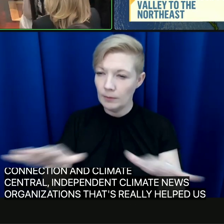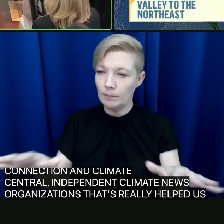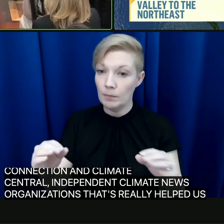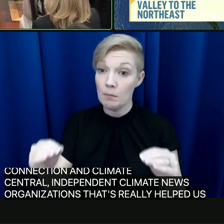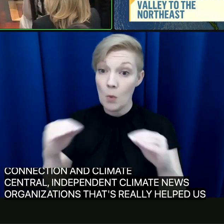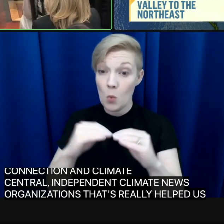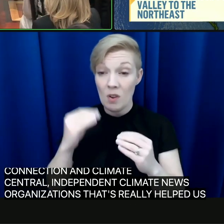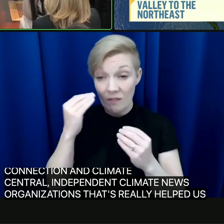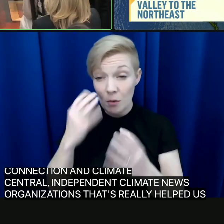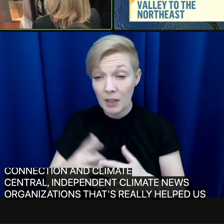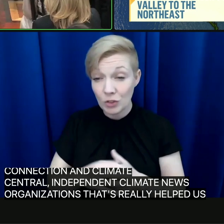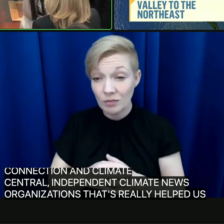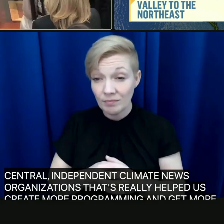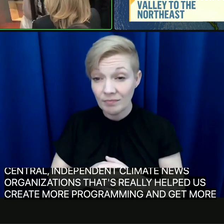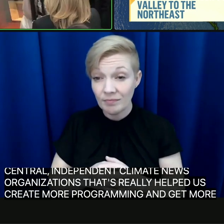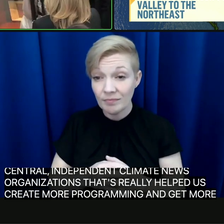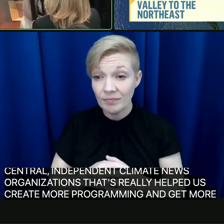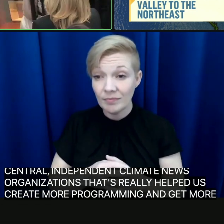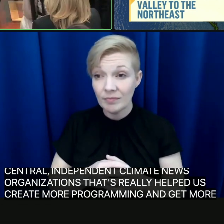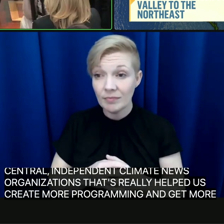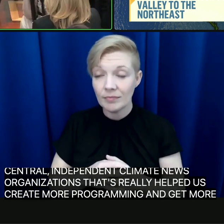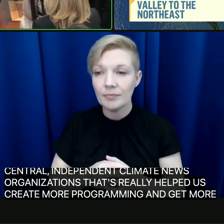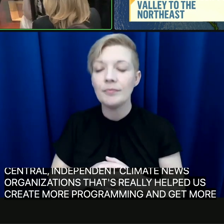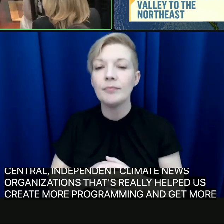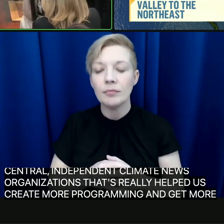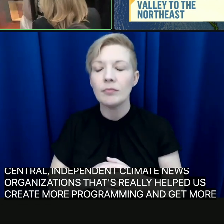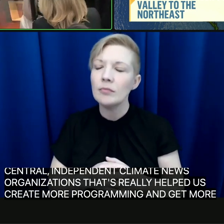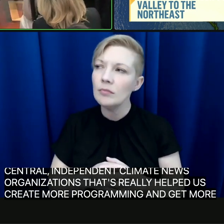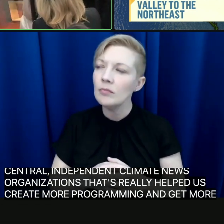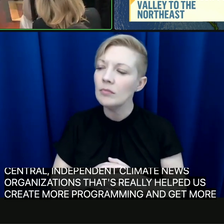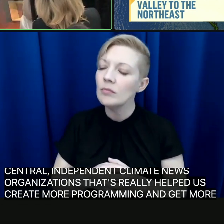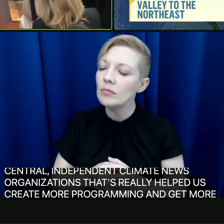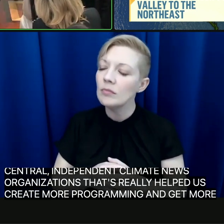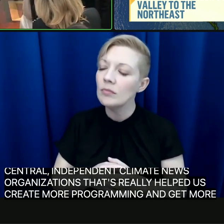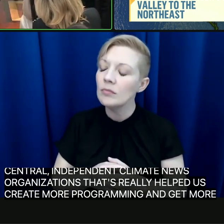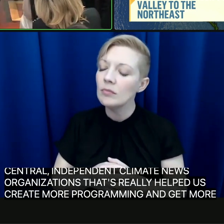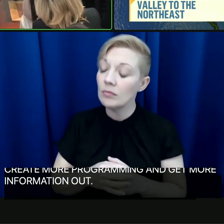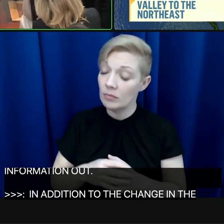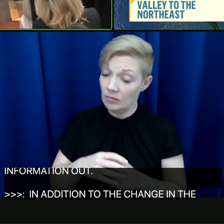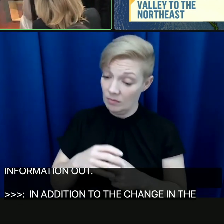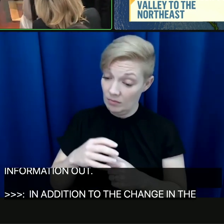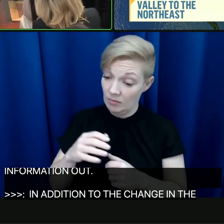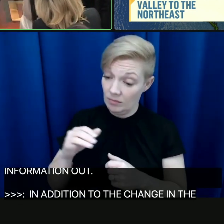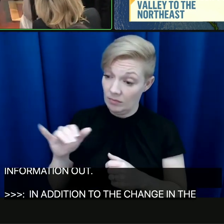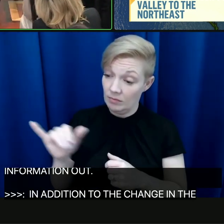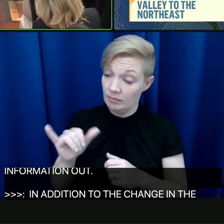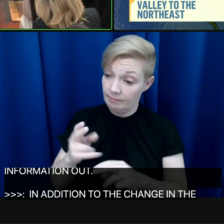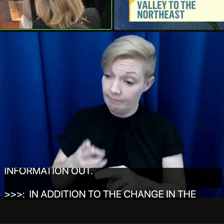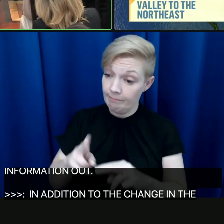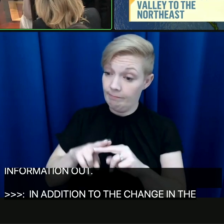Mr. Mayock: And in addition to the change in the media and how you have a number of more platforms,